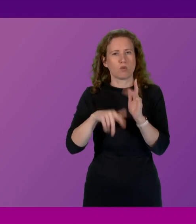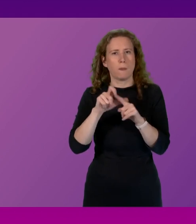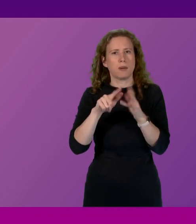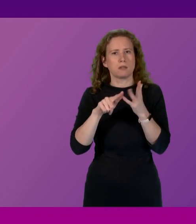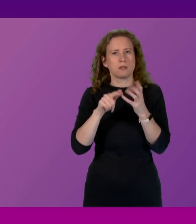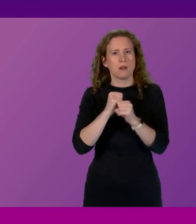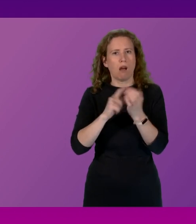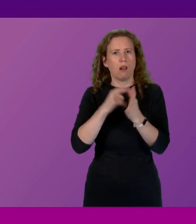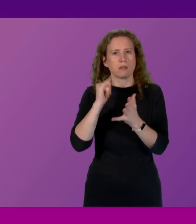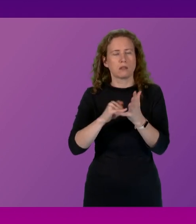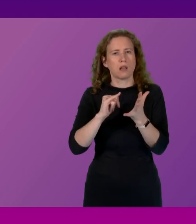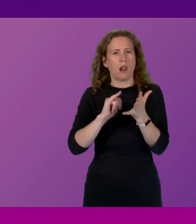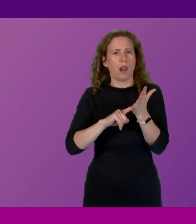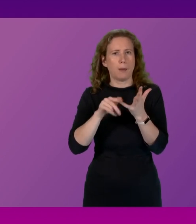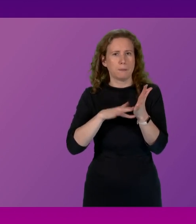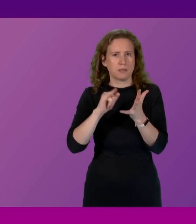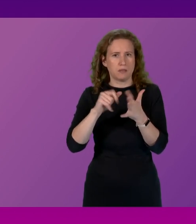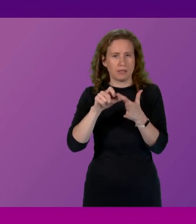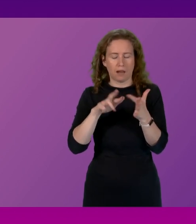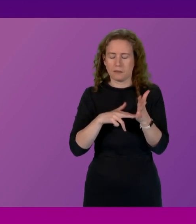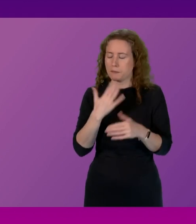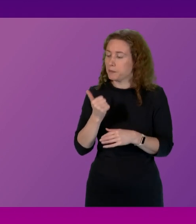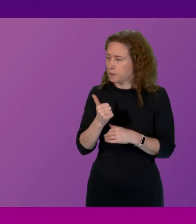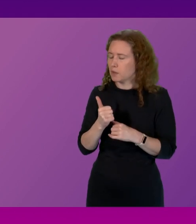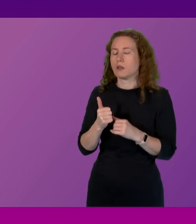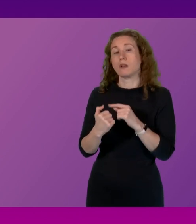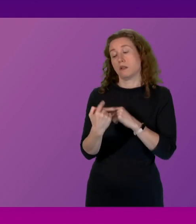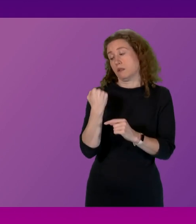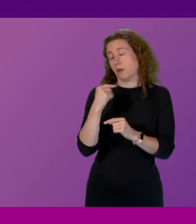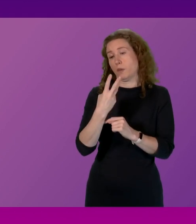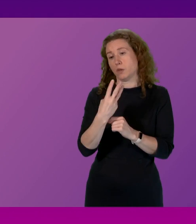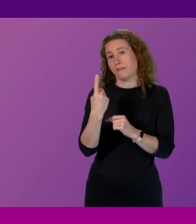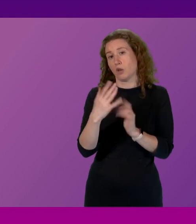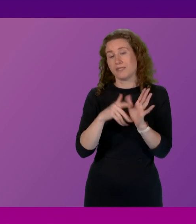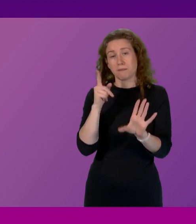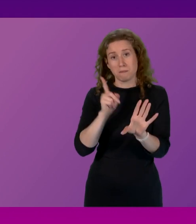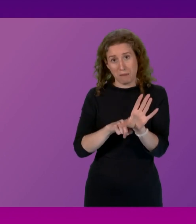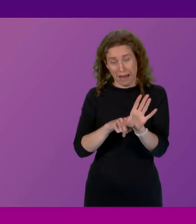During a members’ business debate on 31 May, John Swinney intervened to say that I